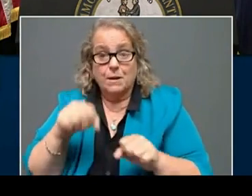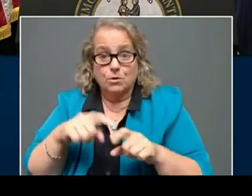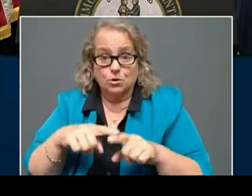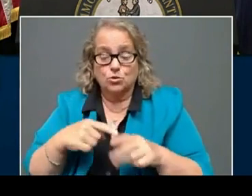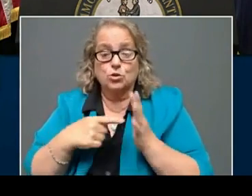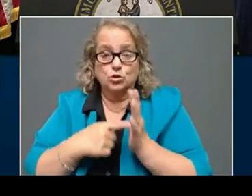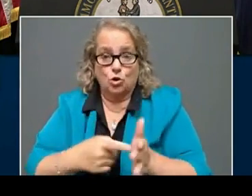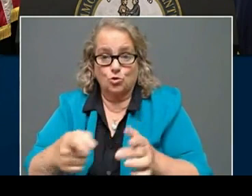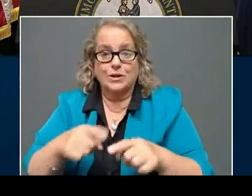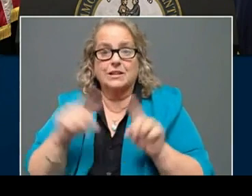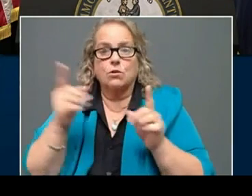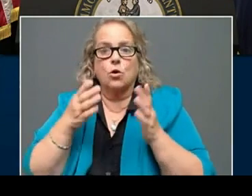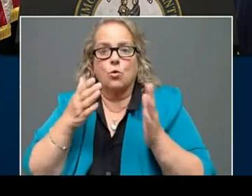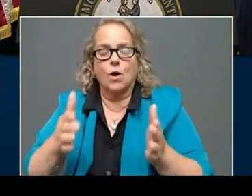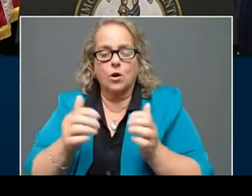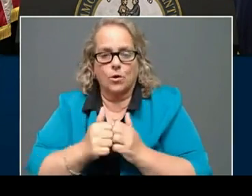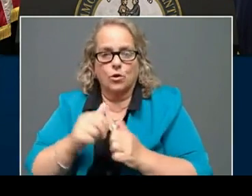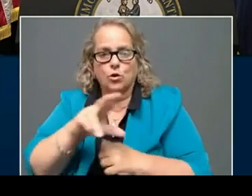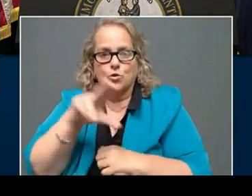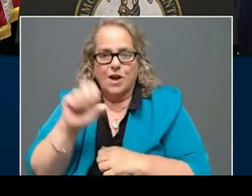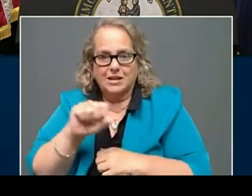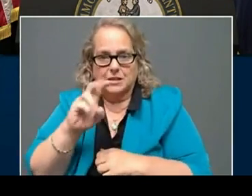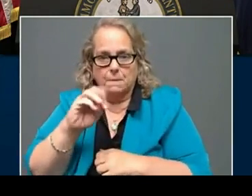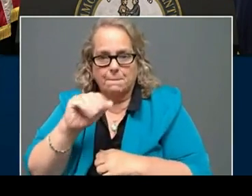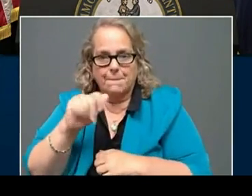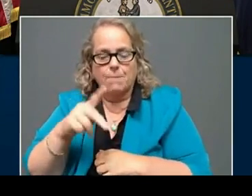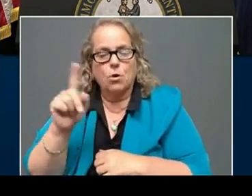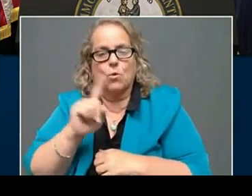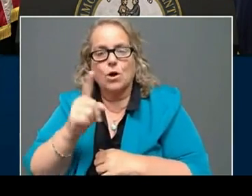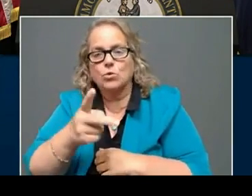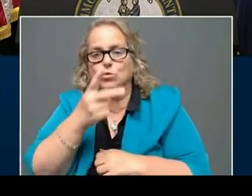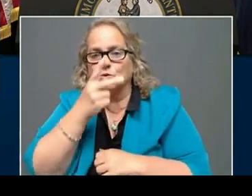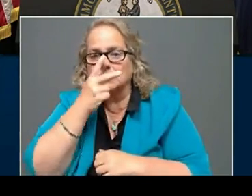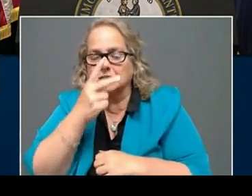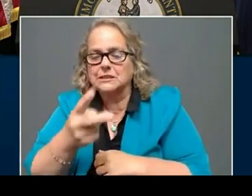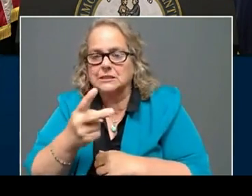with the United States map where you see the least amount of vaccinations